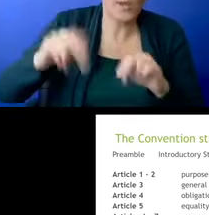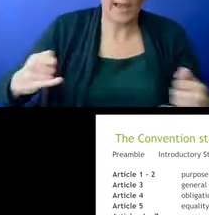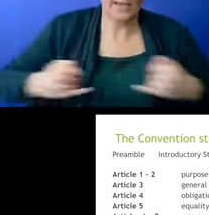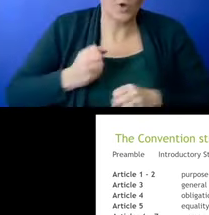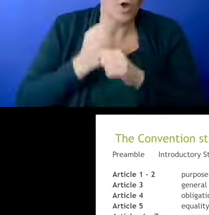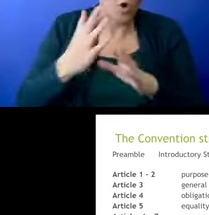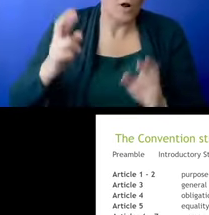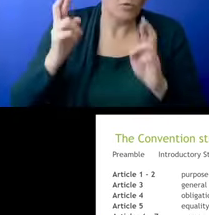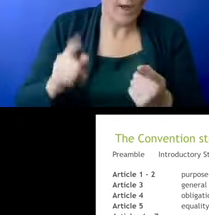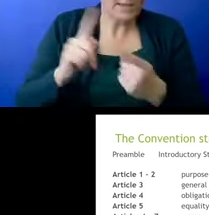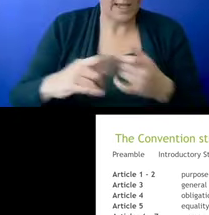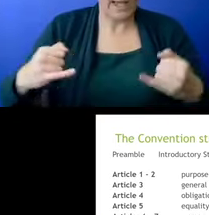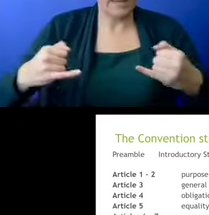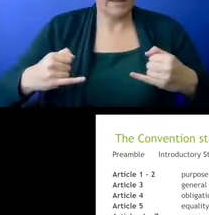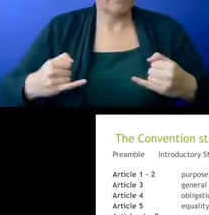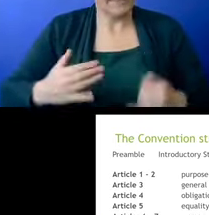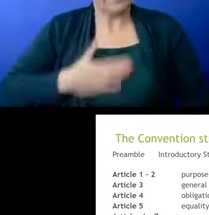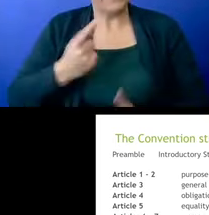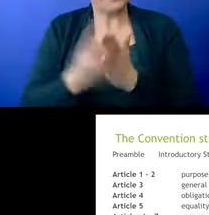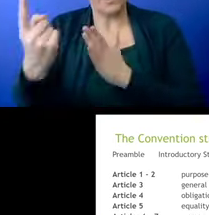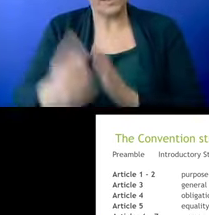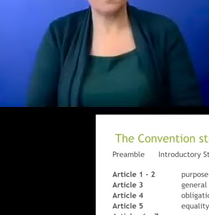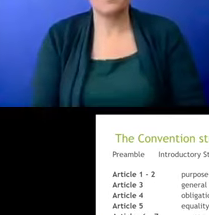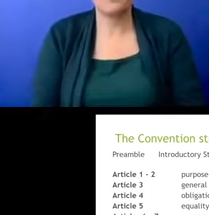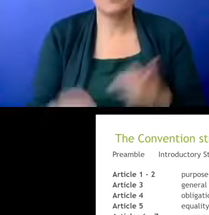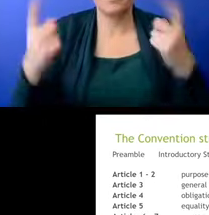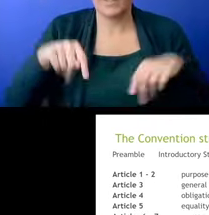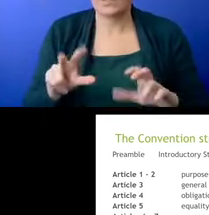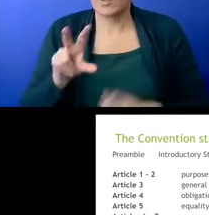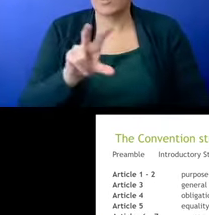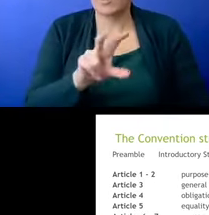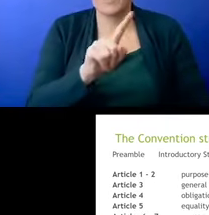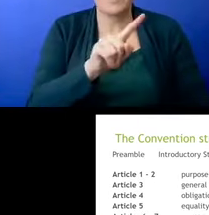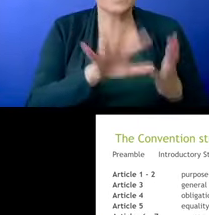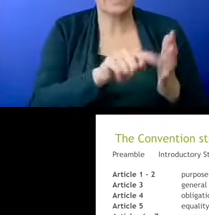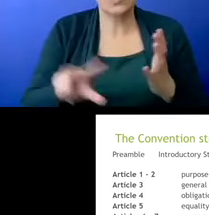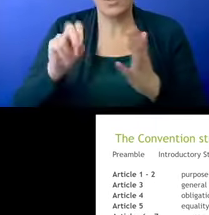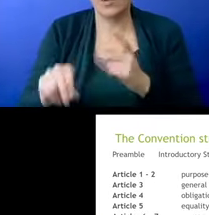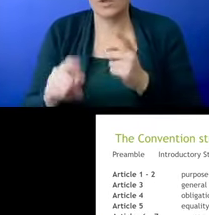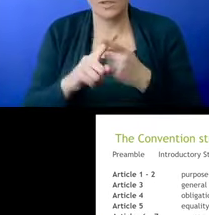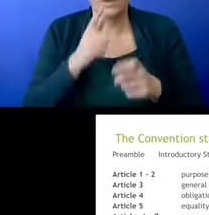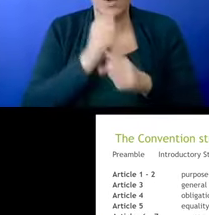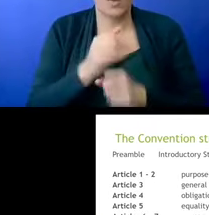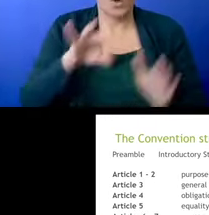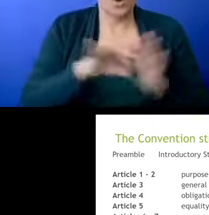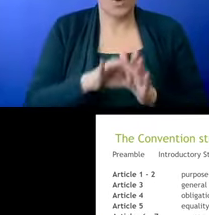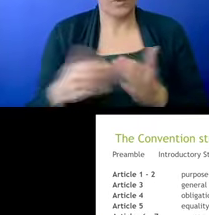Articles 10 and 30 then define the rights of people and the obligations of state parties towards them.